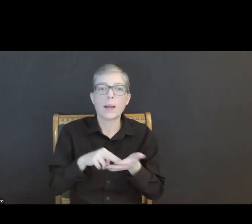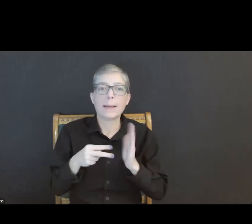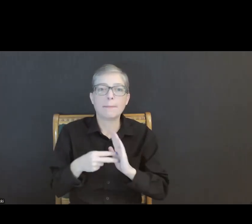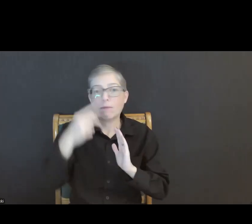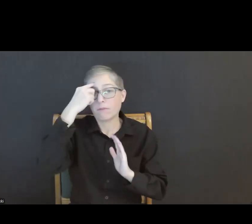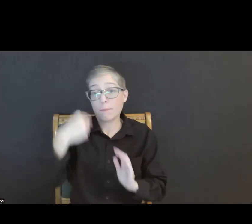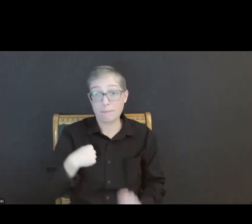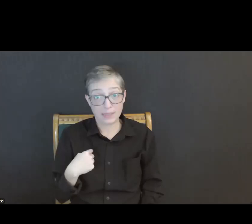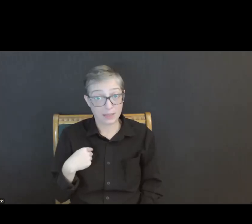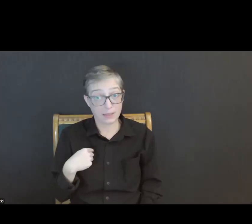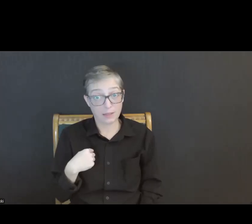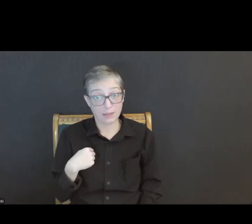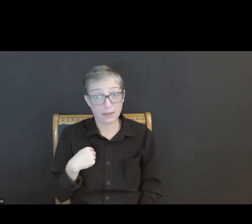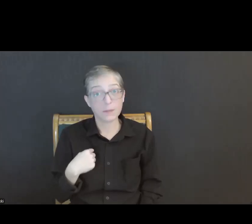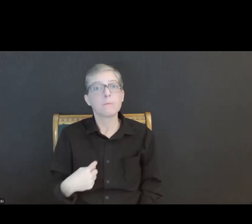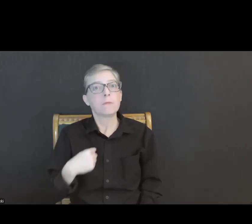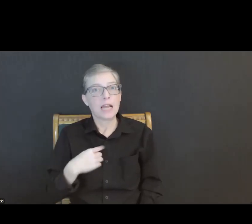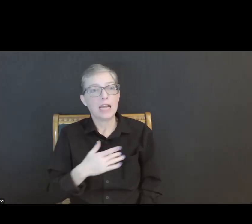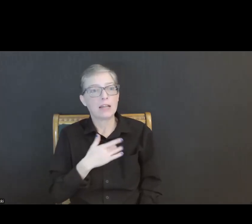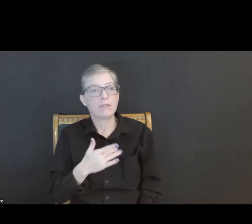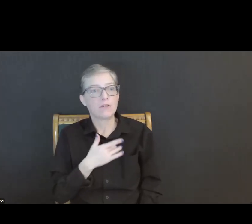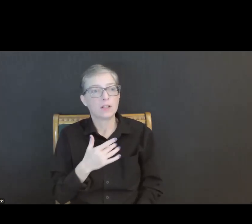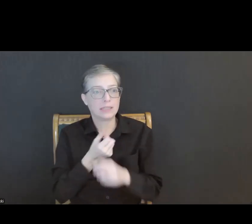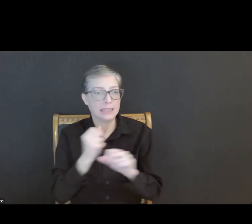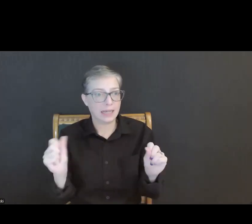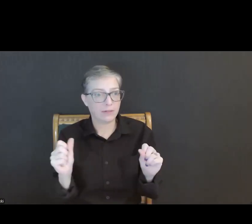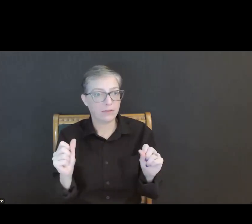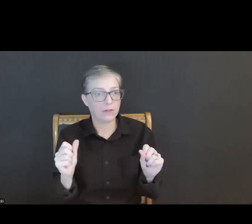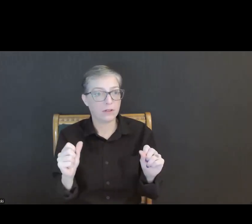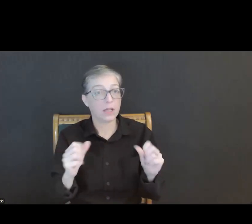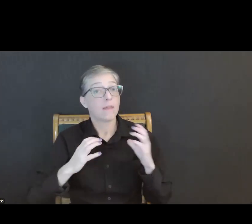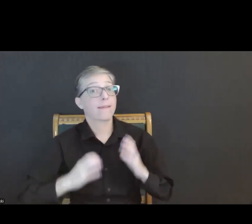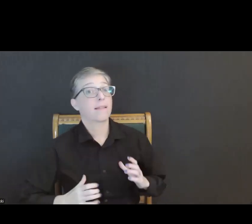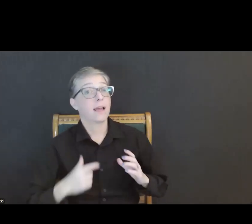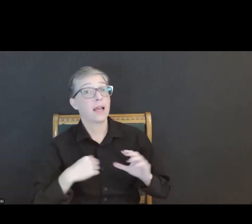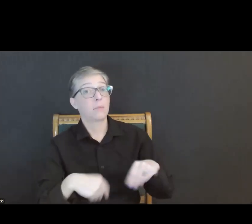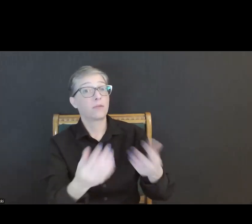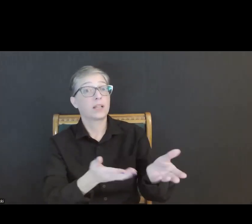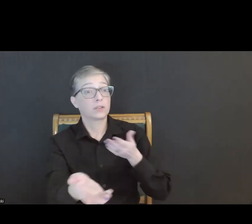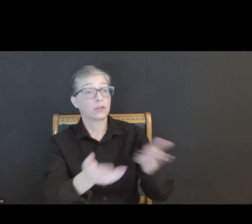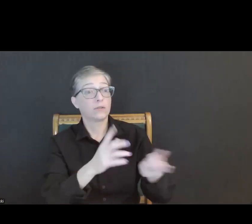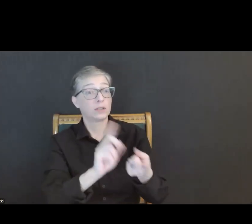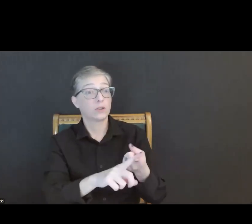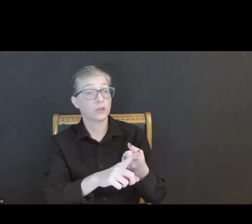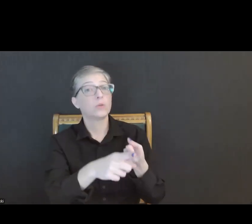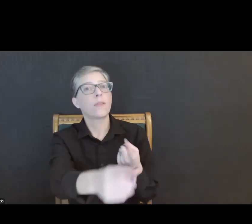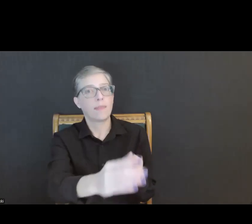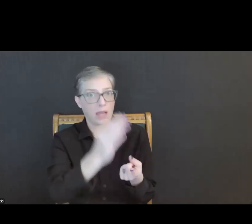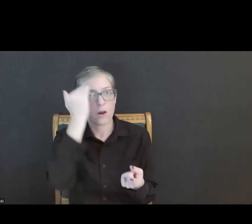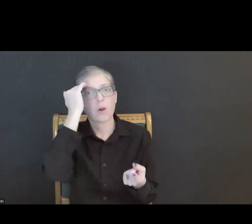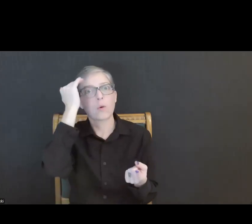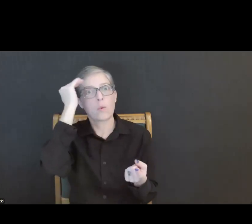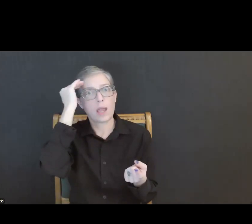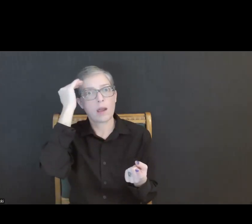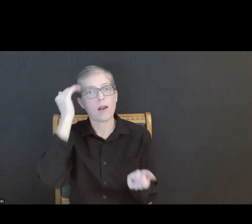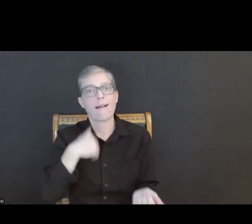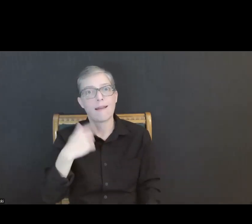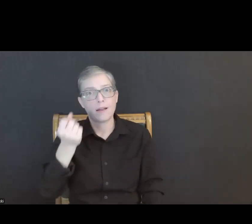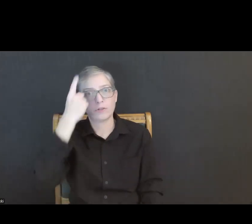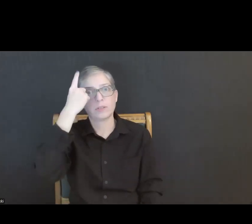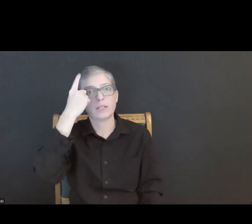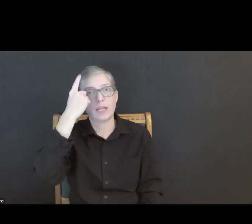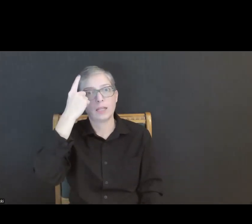feel safe I have made my client that I service aware that I understand all of the barriers that